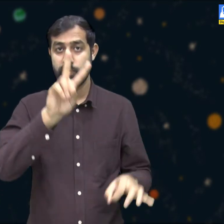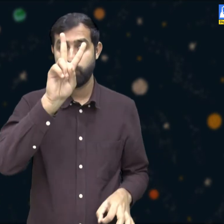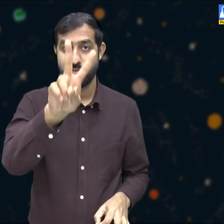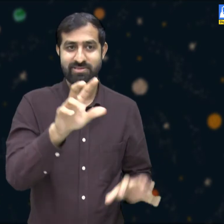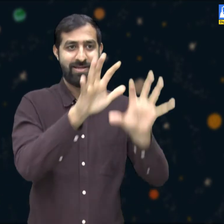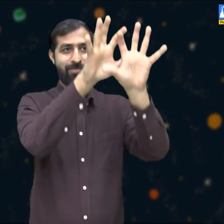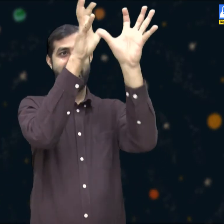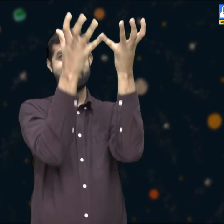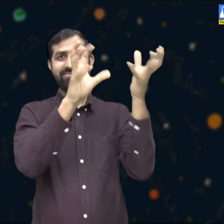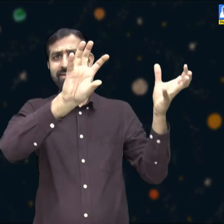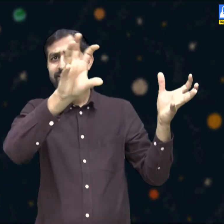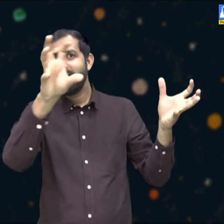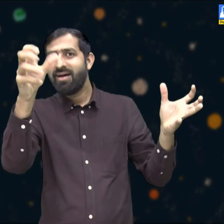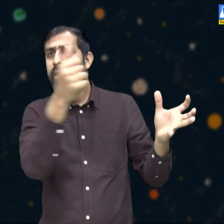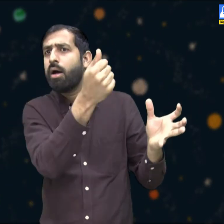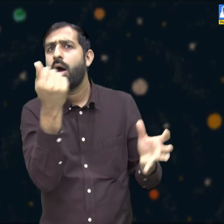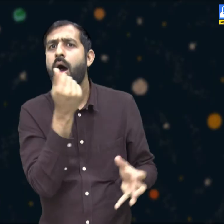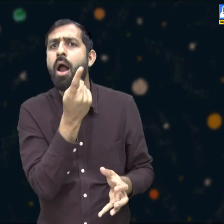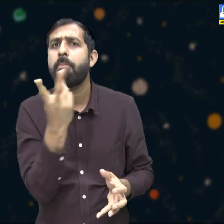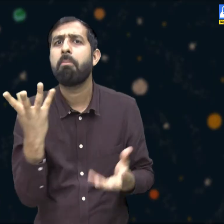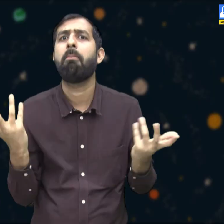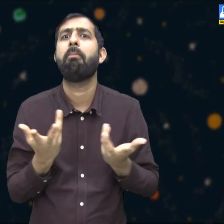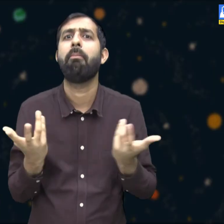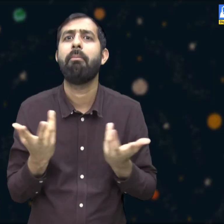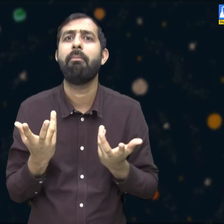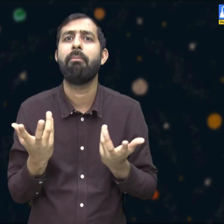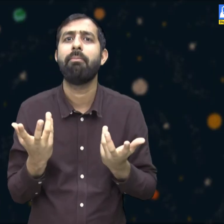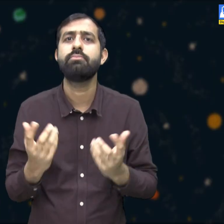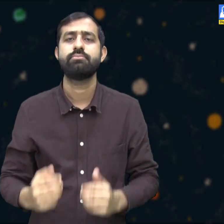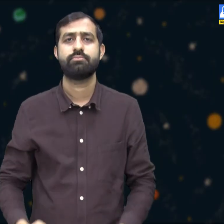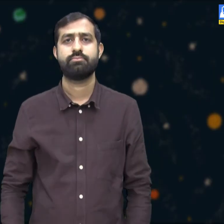Q2. How many planets are there in the solar system?